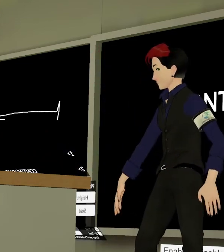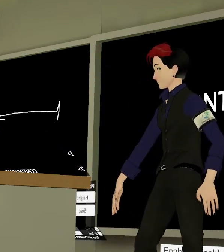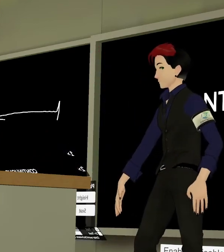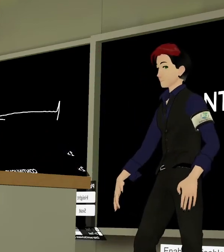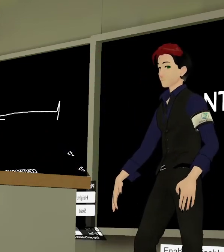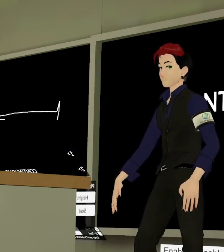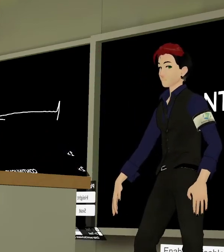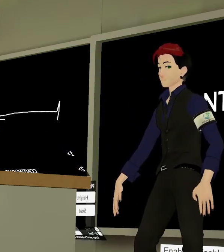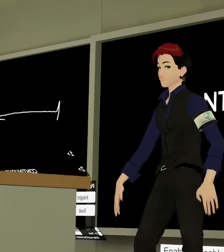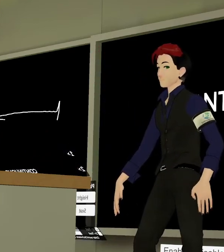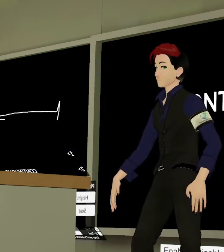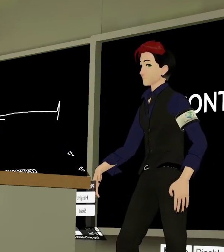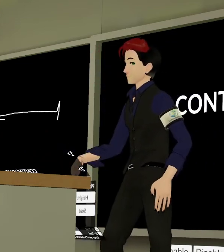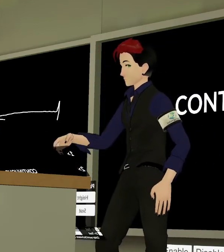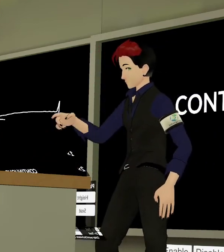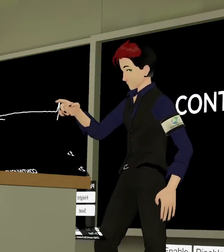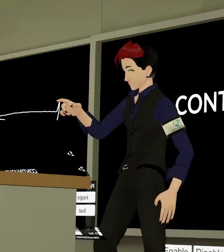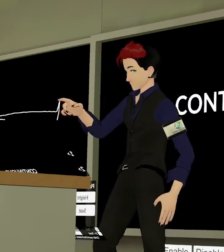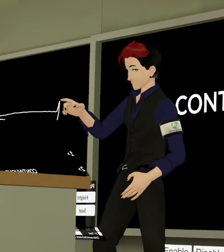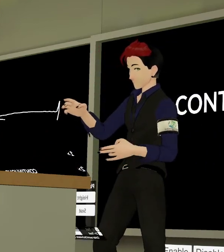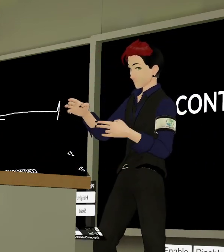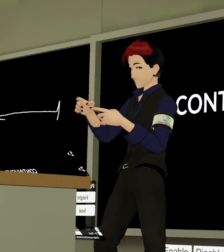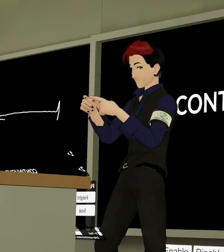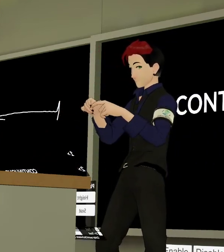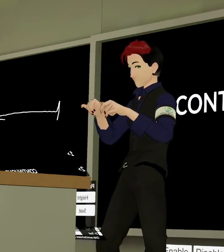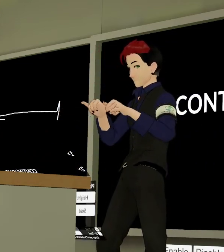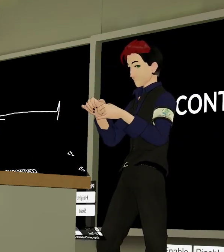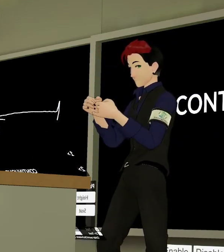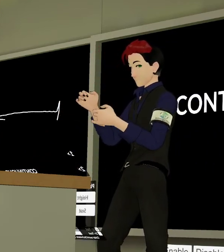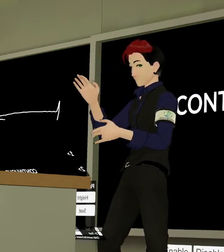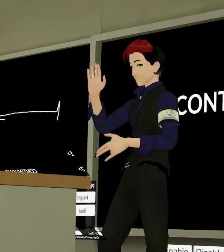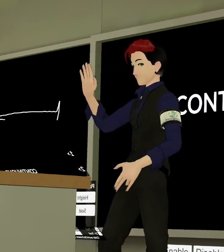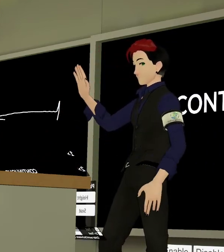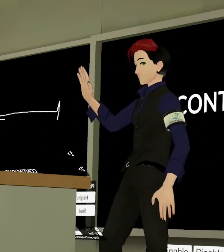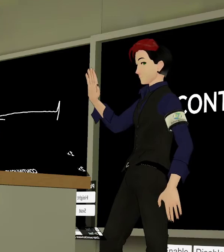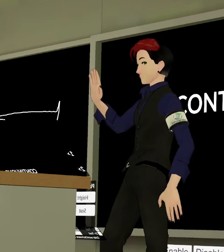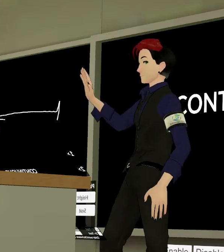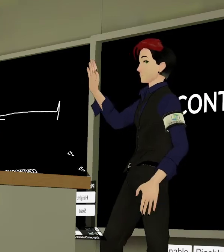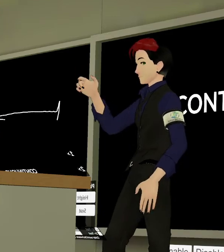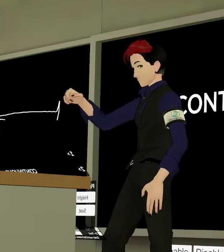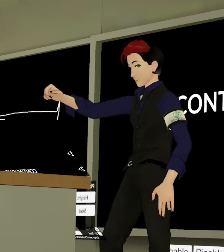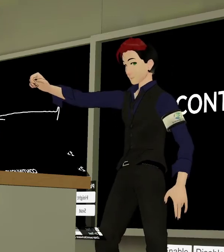Alatnet : and I'm assuming it can be also be similar with the past going farther into the past